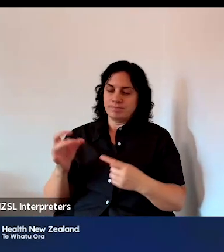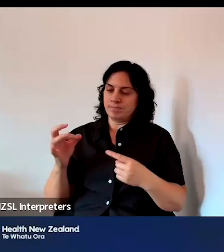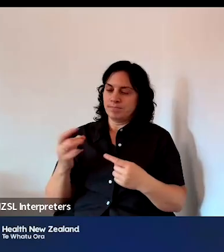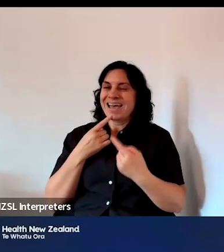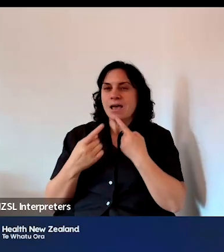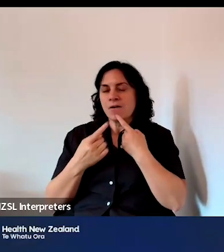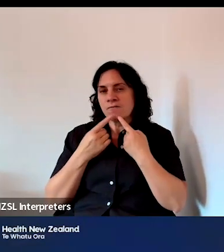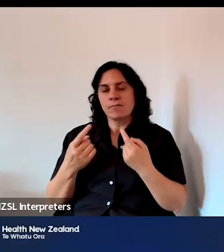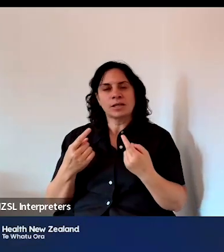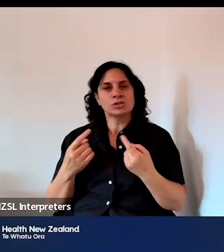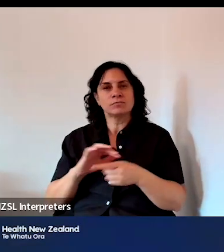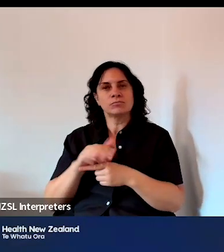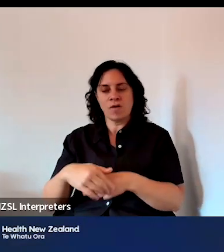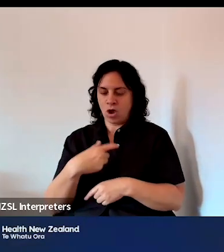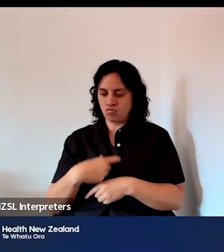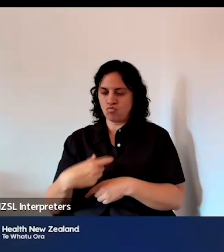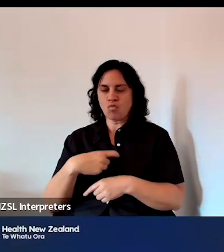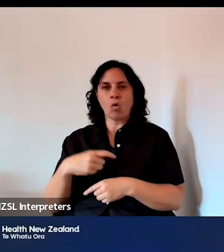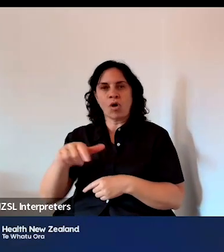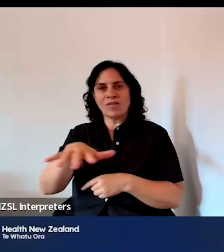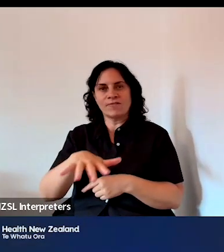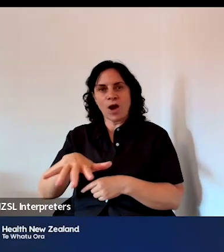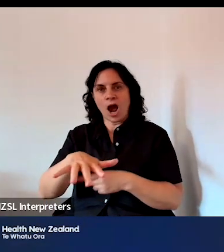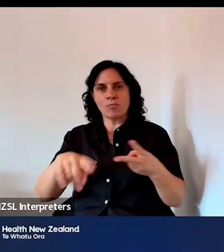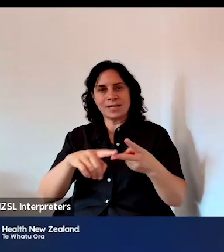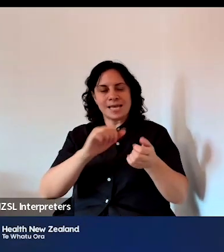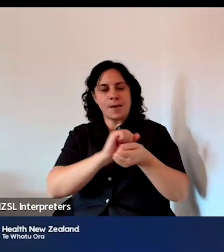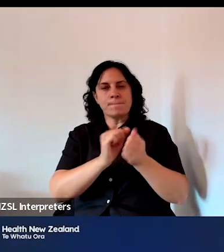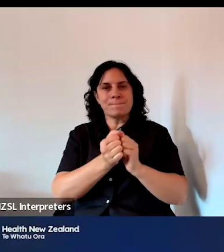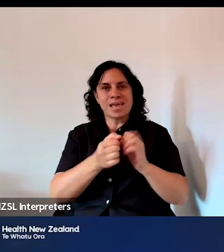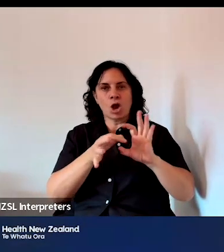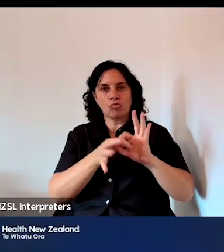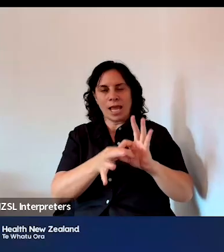about the role of environments and of peer relationships, has so important for us